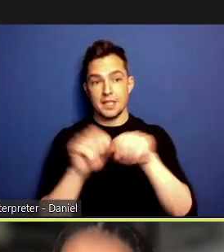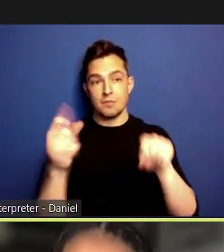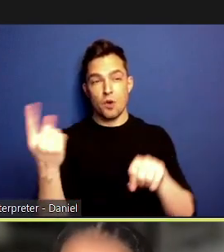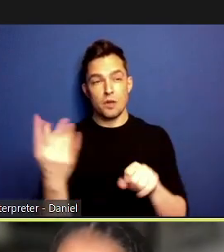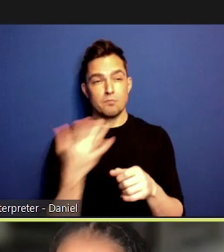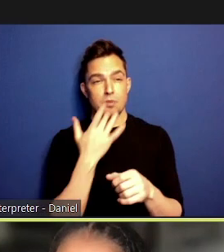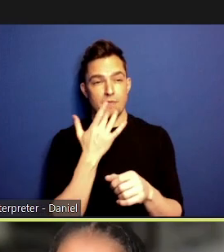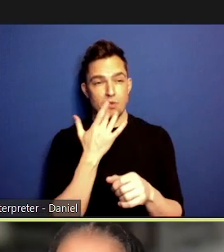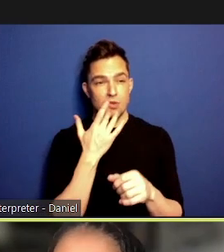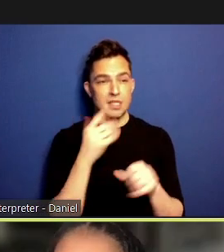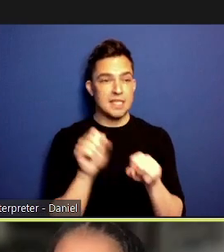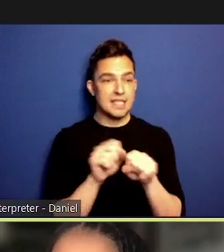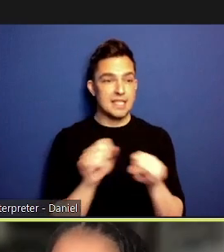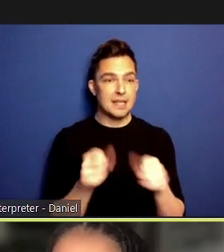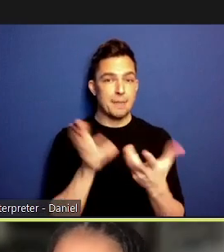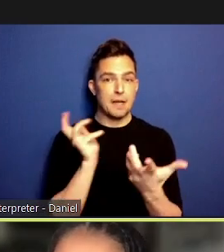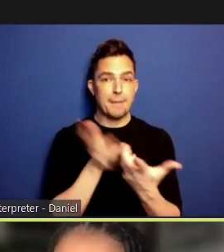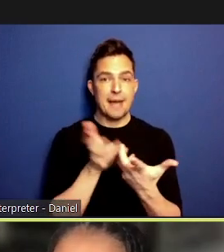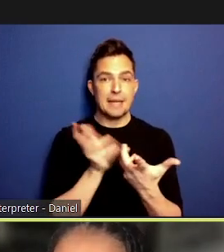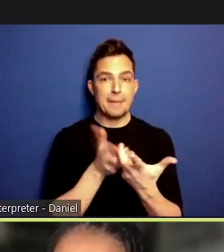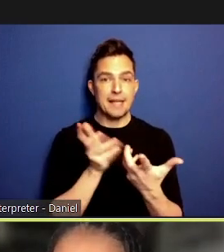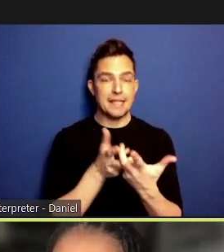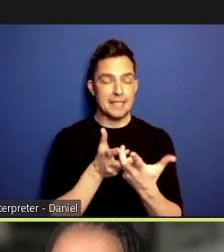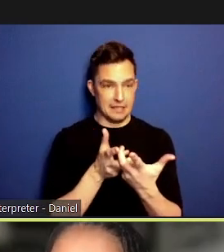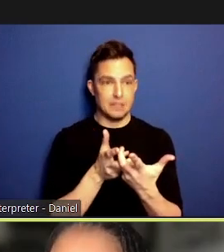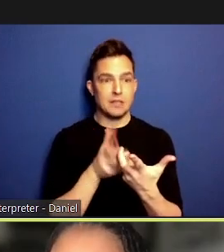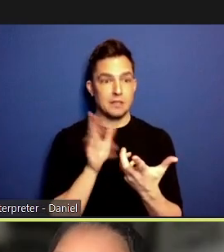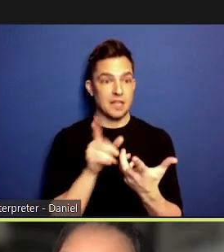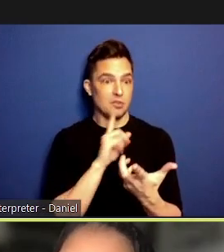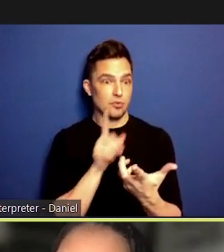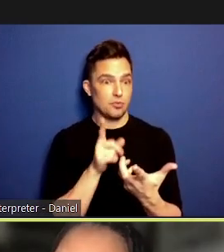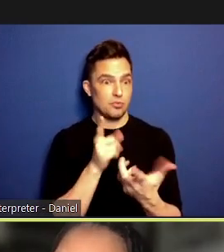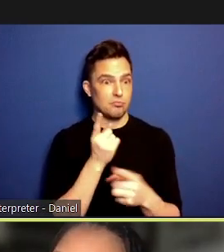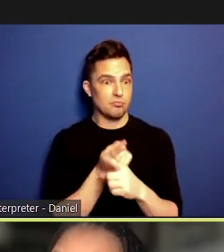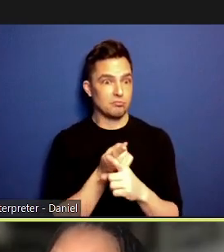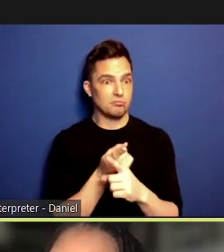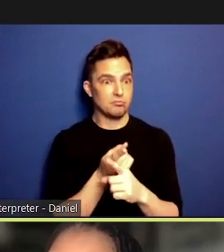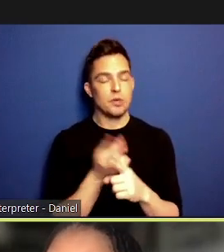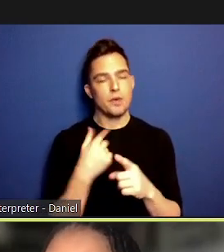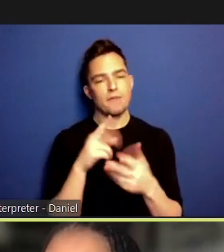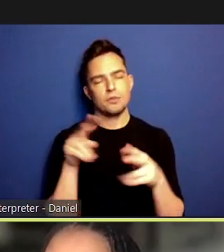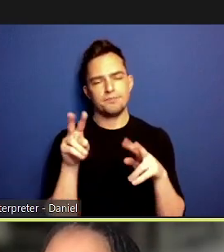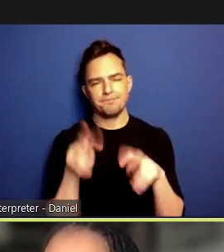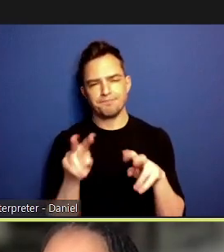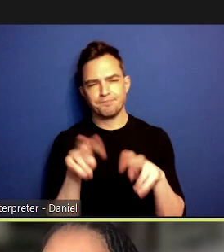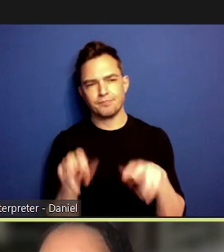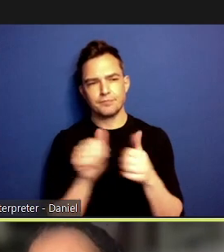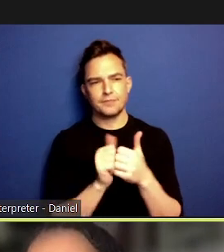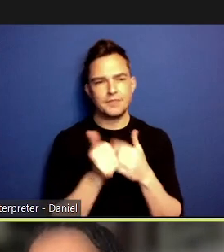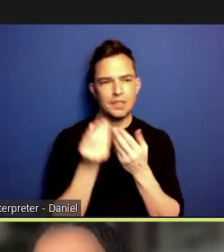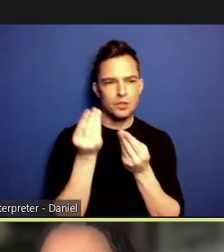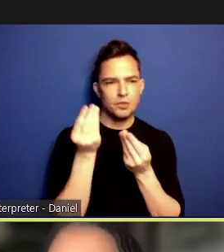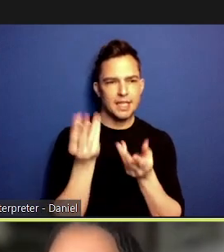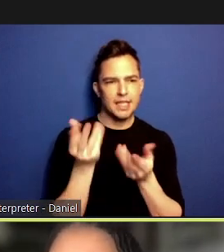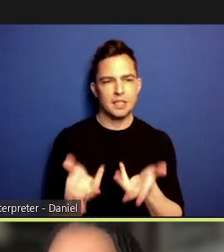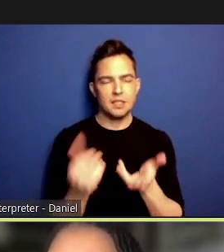and that's just the truth, right? We have to examine how data does in fact reproduce